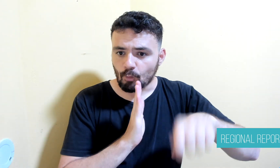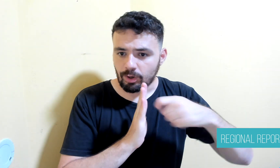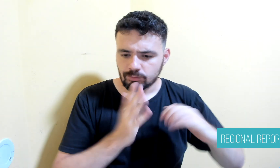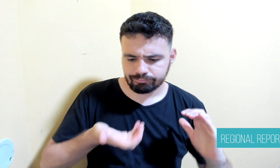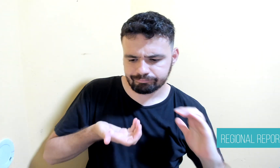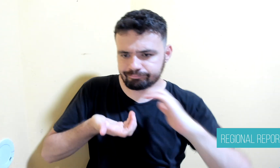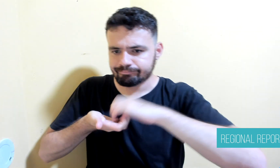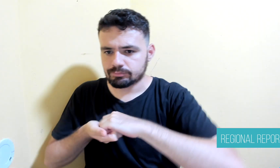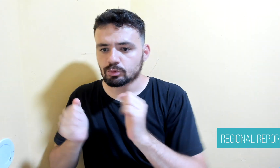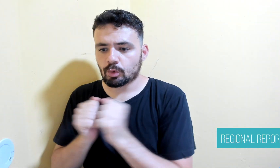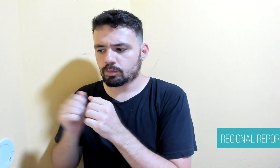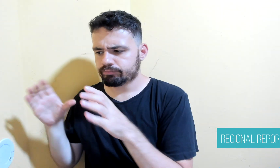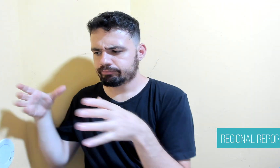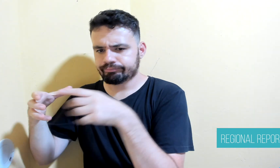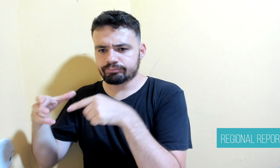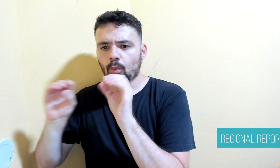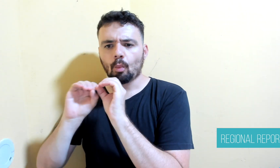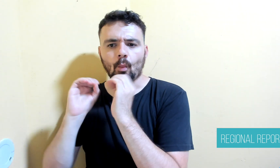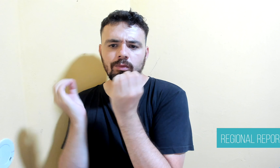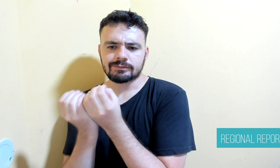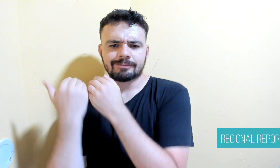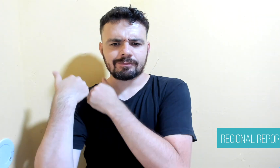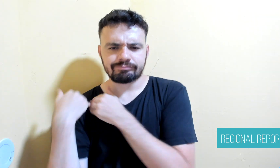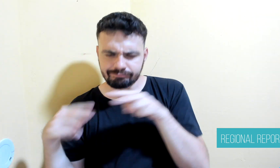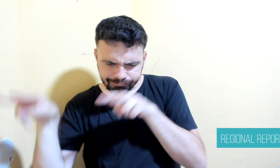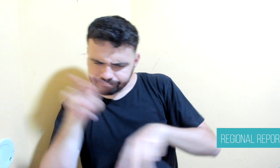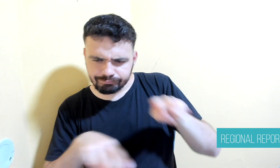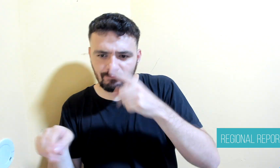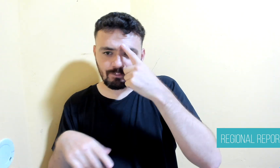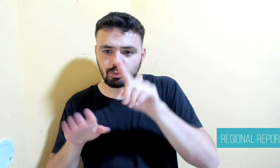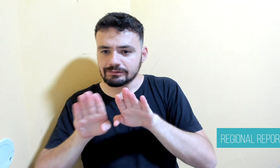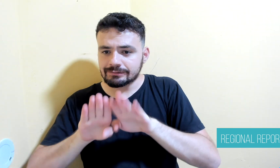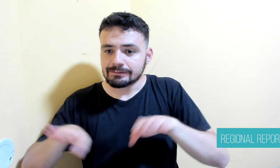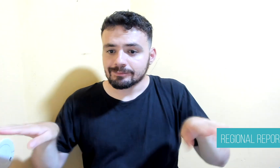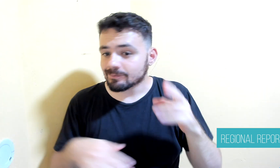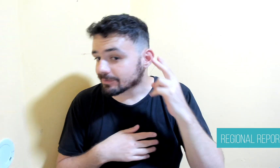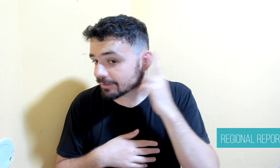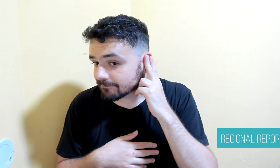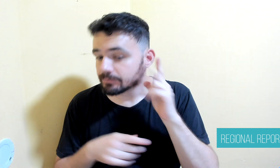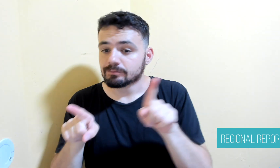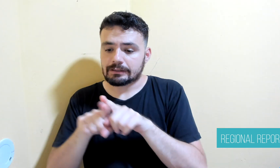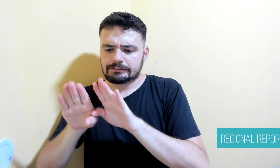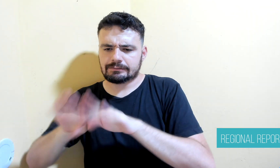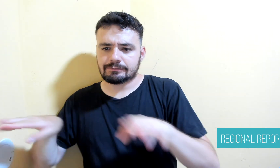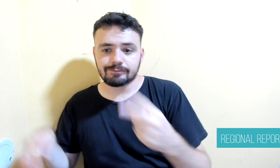called SATReLO that seeks to improve the therapy process